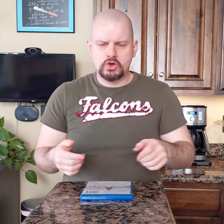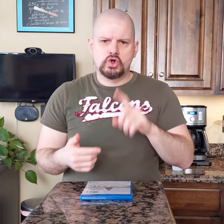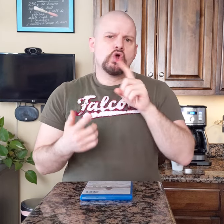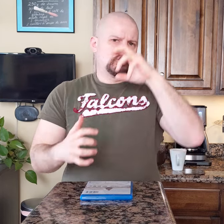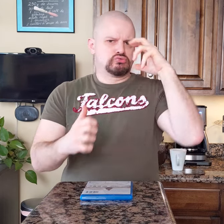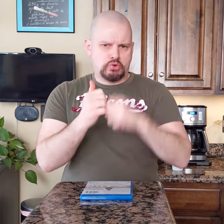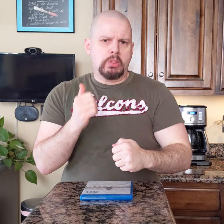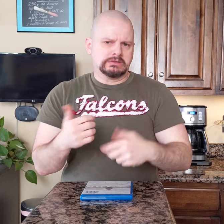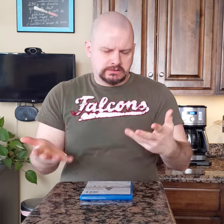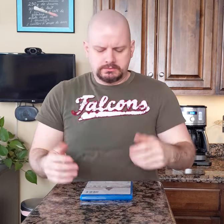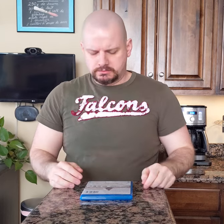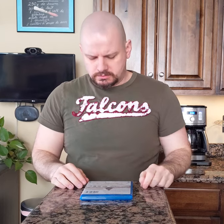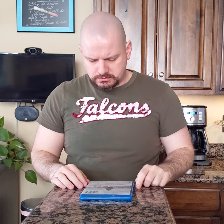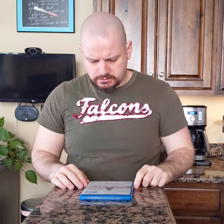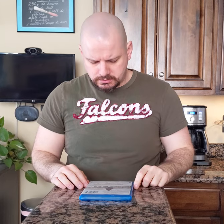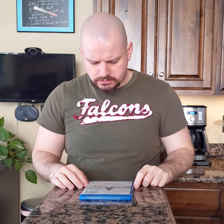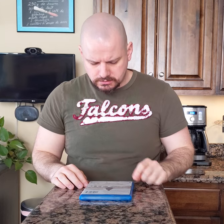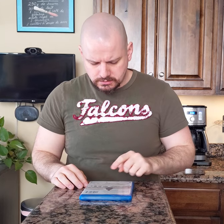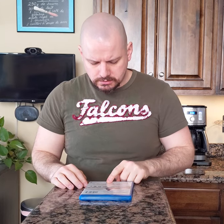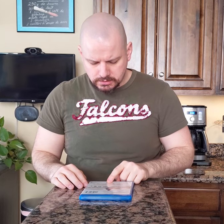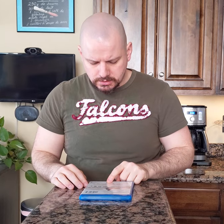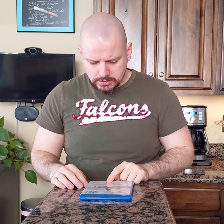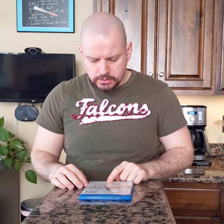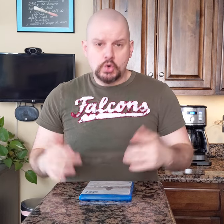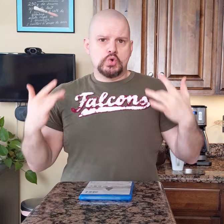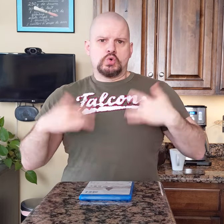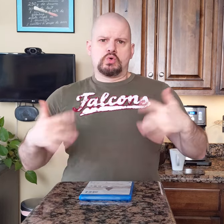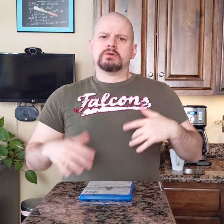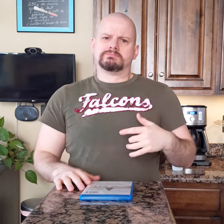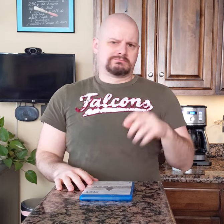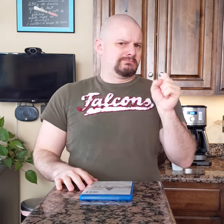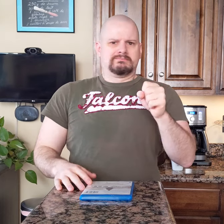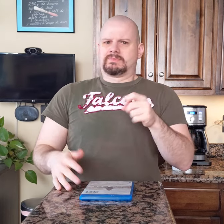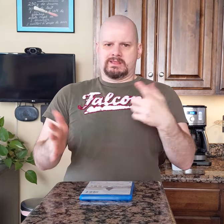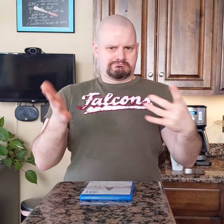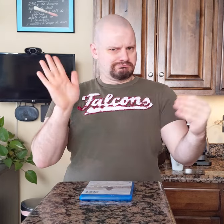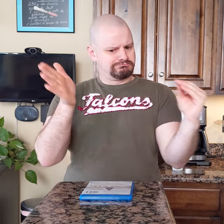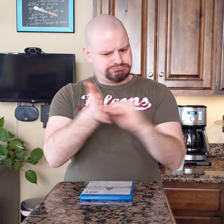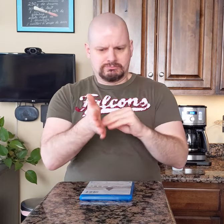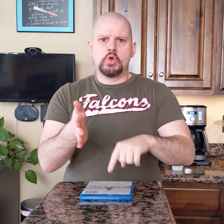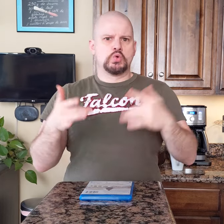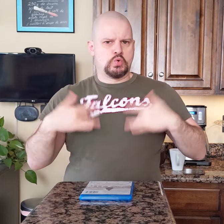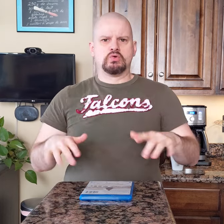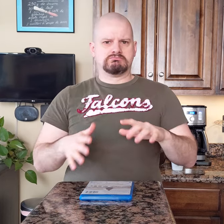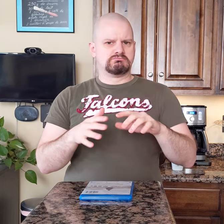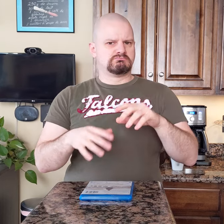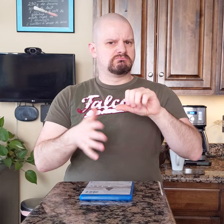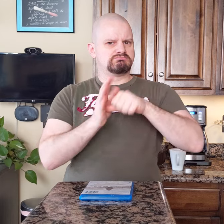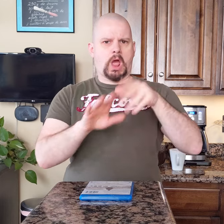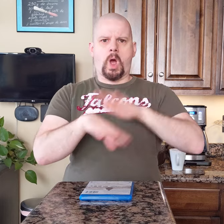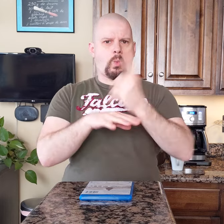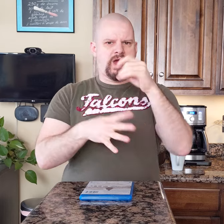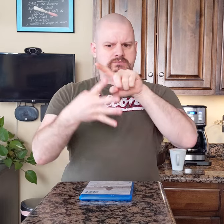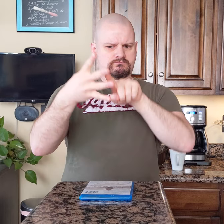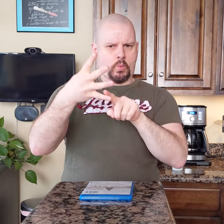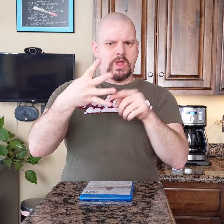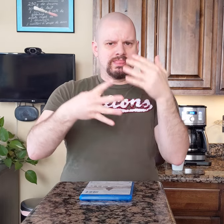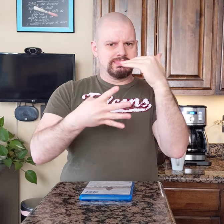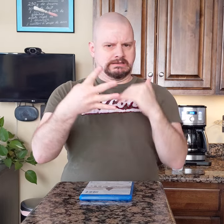There's cruelty too. Nudity, it's right there and it is emphasized from one of the four warnings.